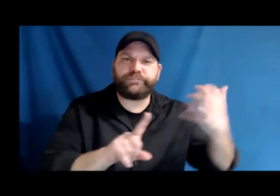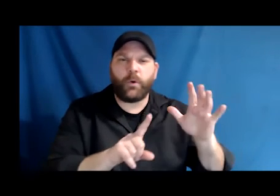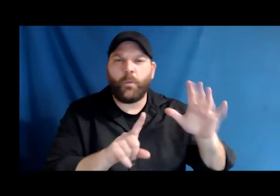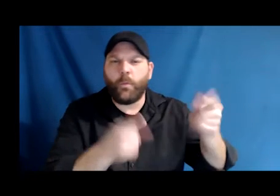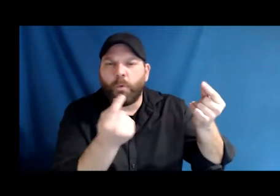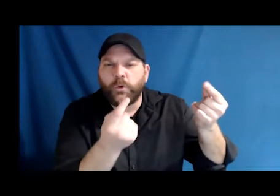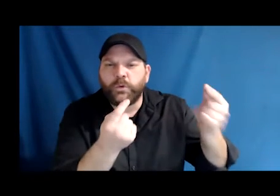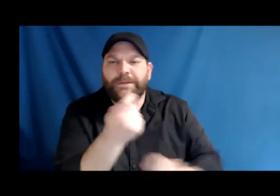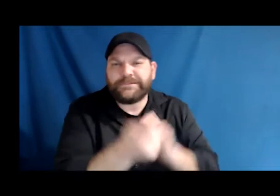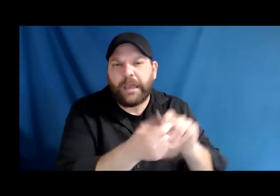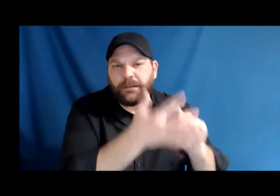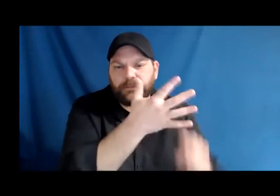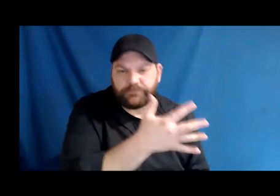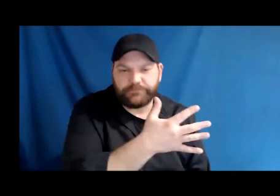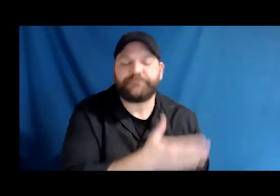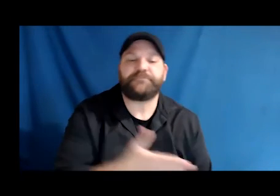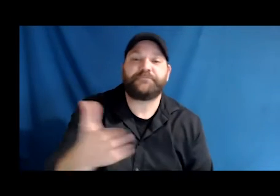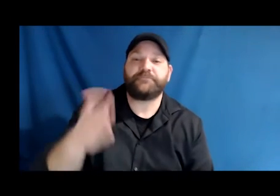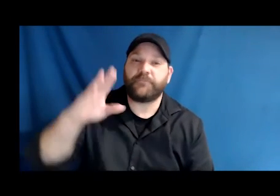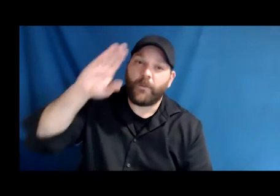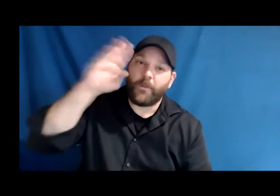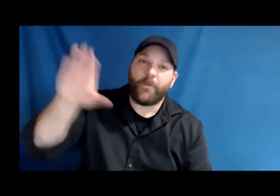Hi, my name is Carlos Hernandez, I'm the Custodial Manager on the third shift,